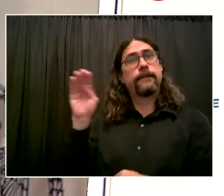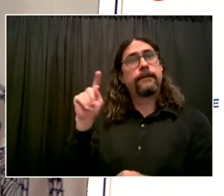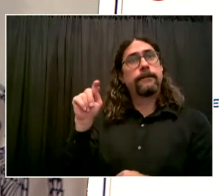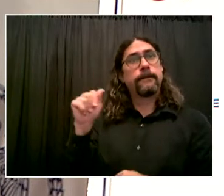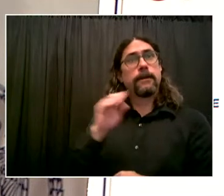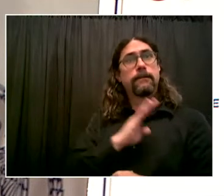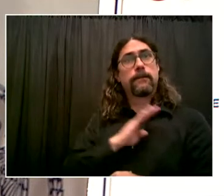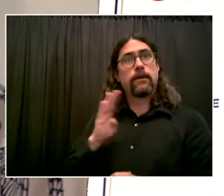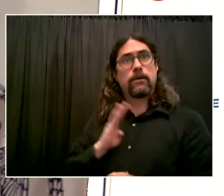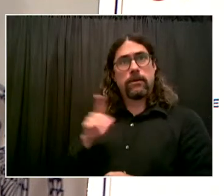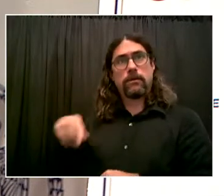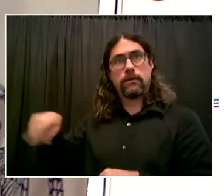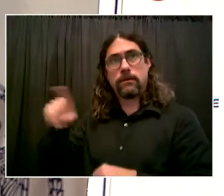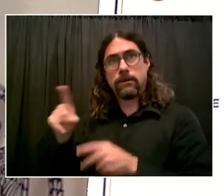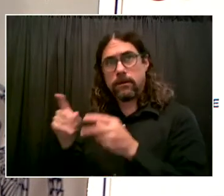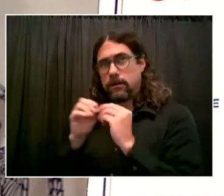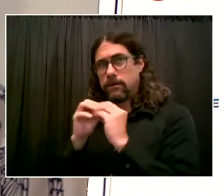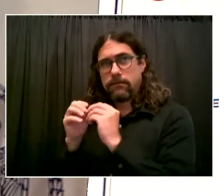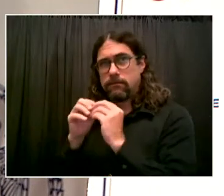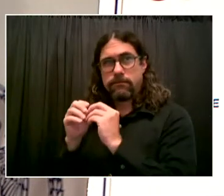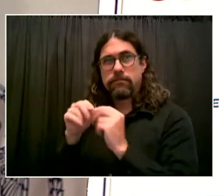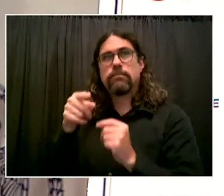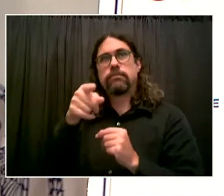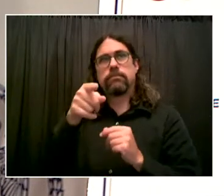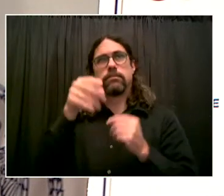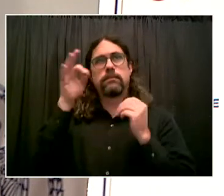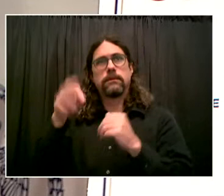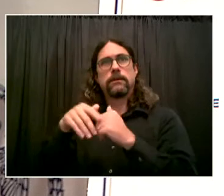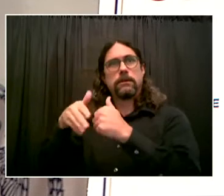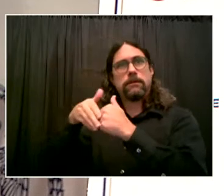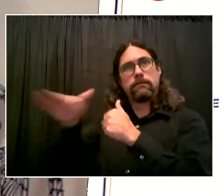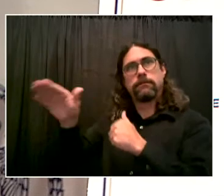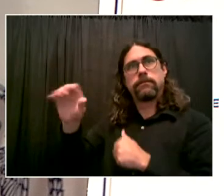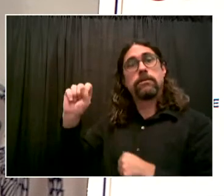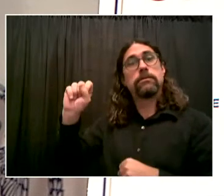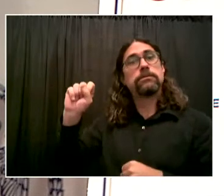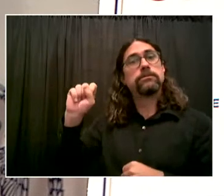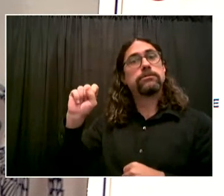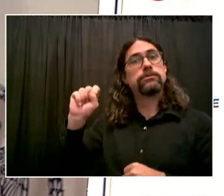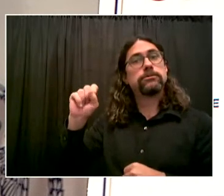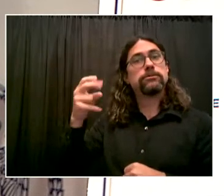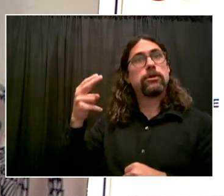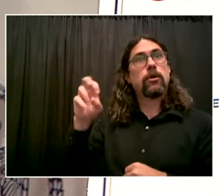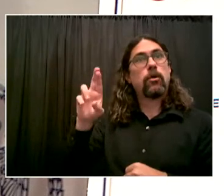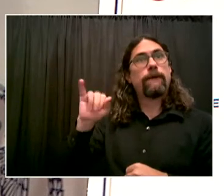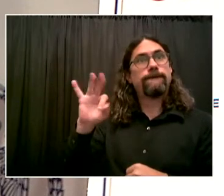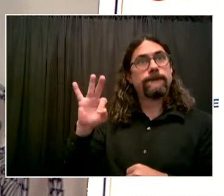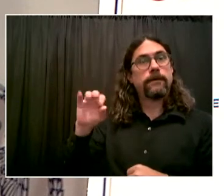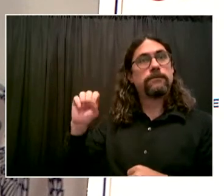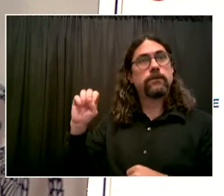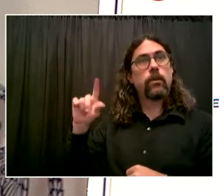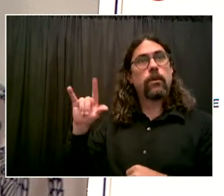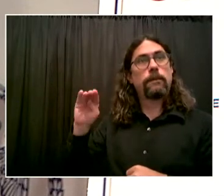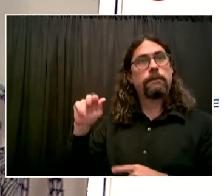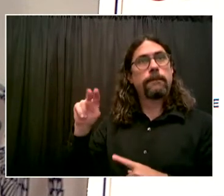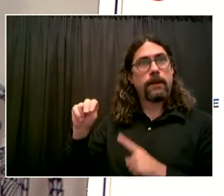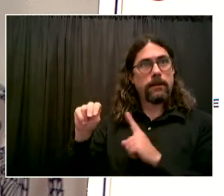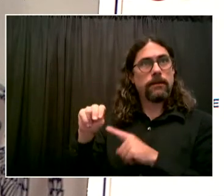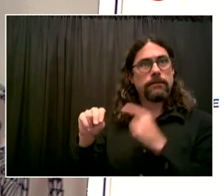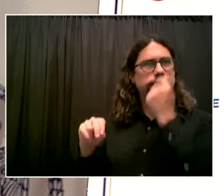APPOINTING